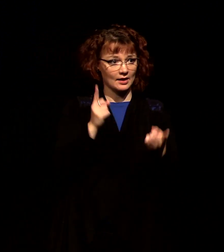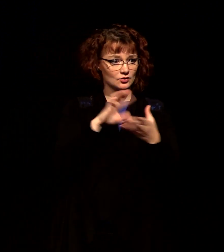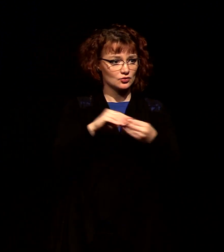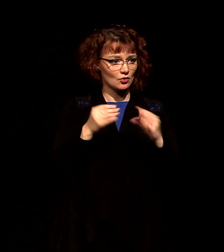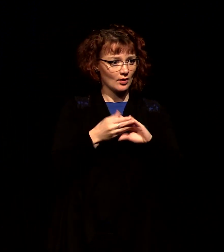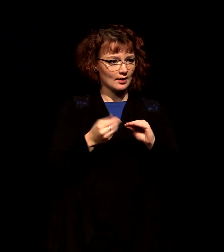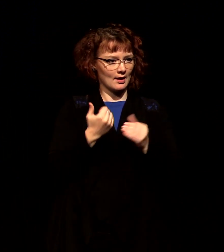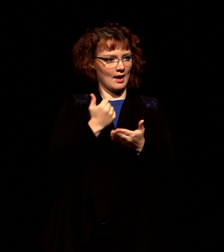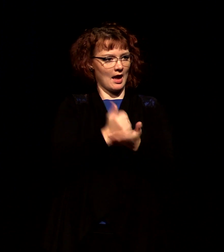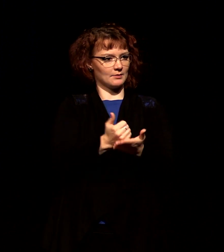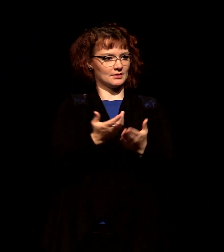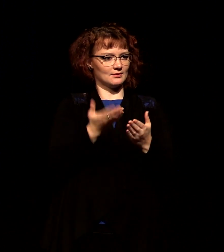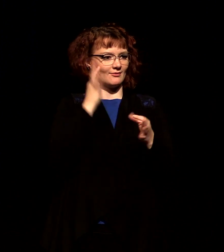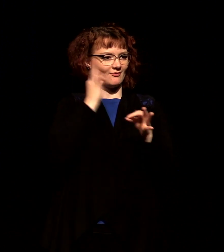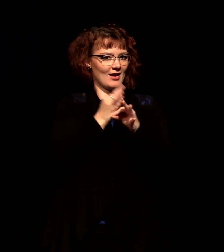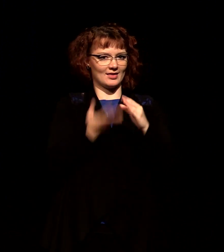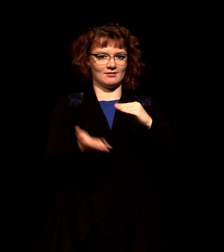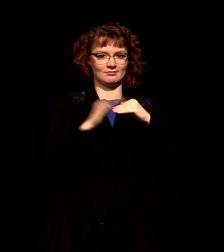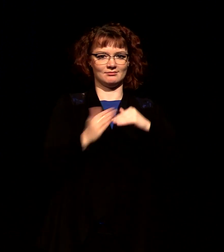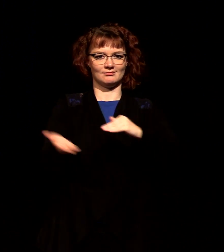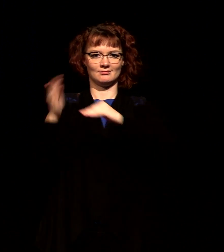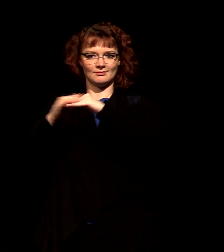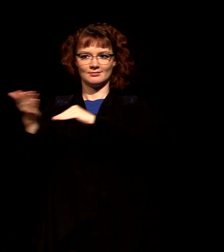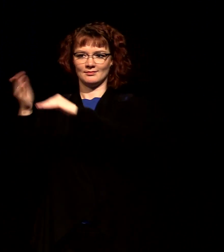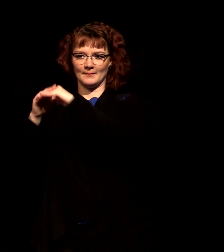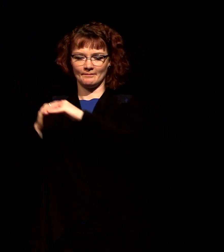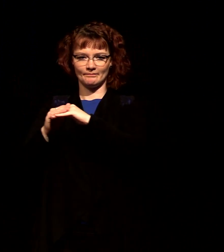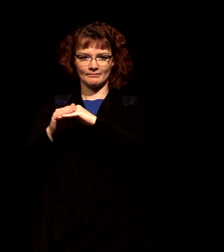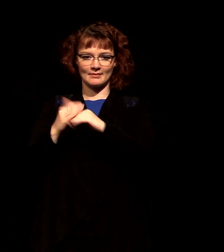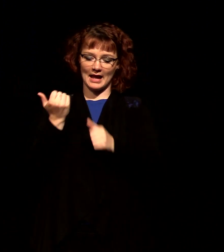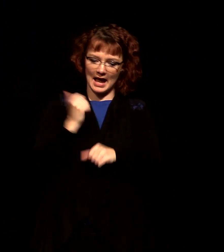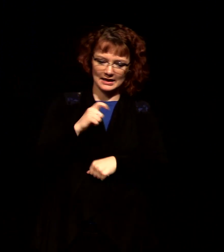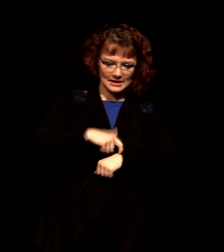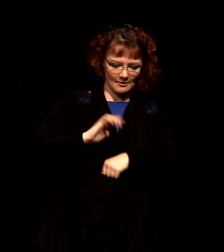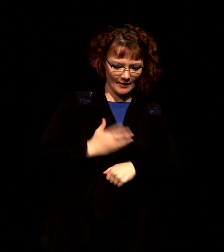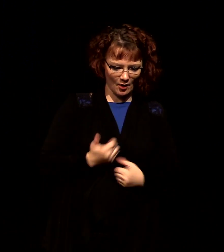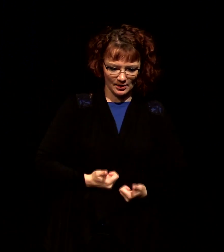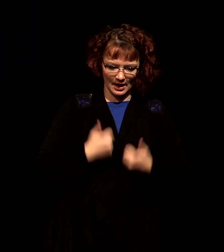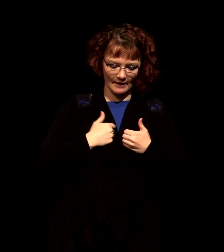telling stories releases faith, God's greatness in every season